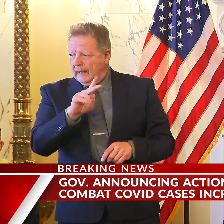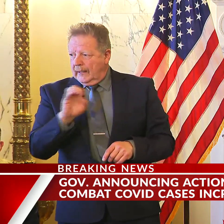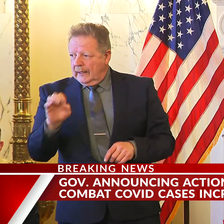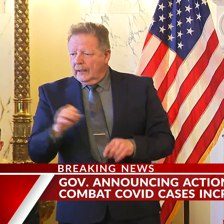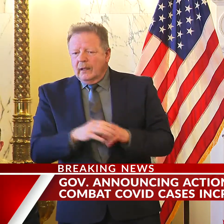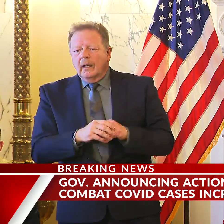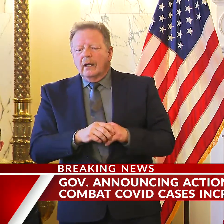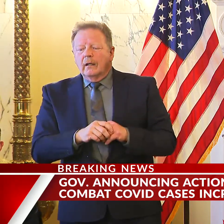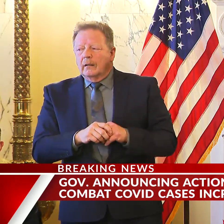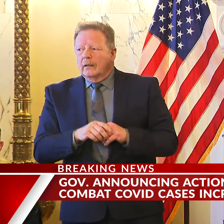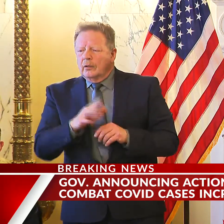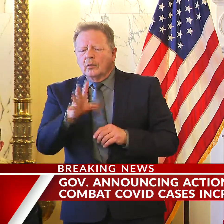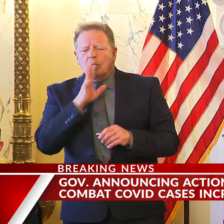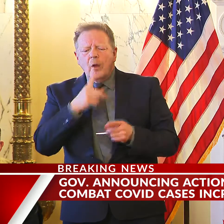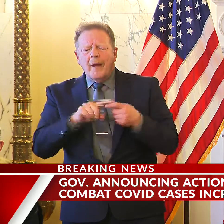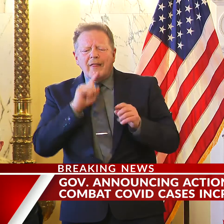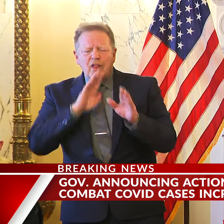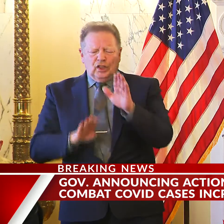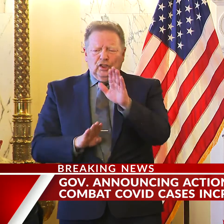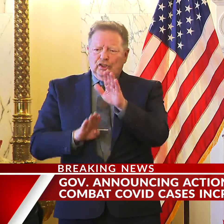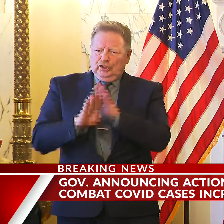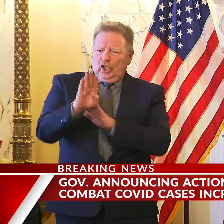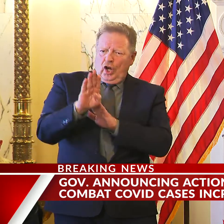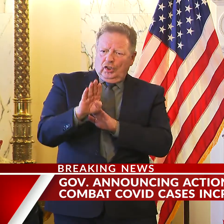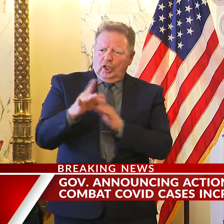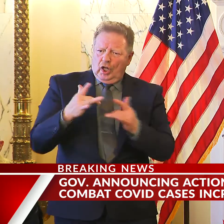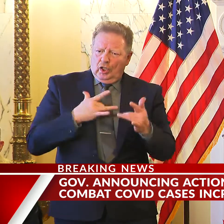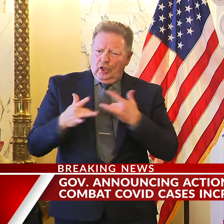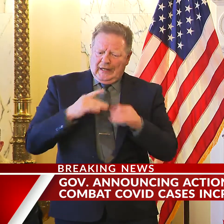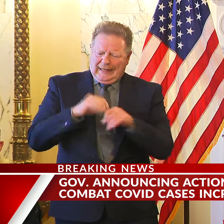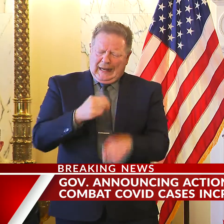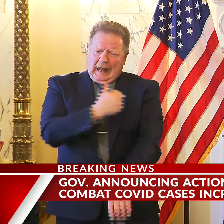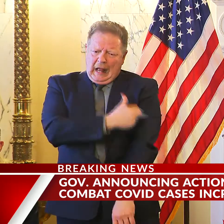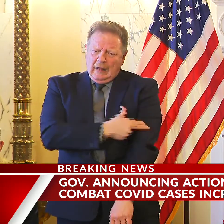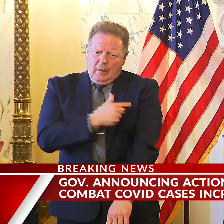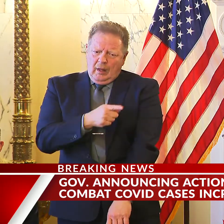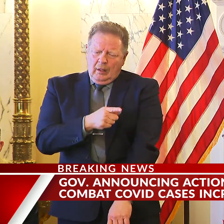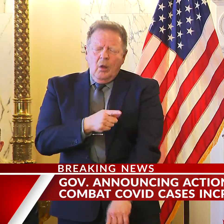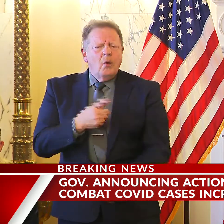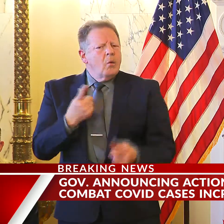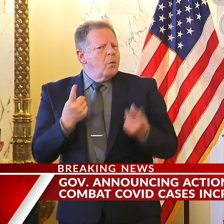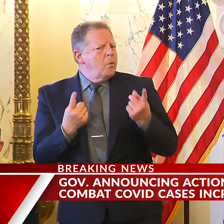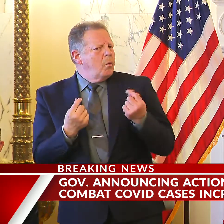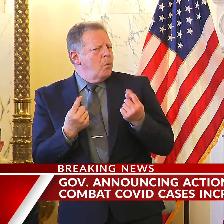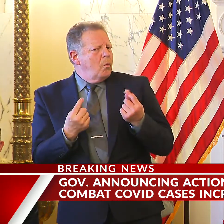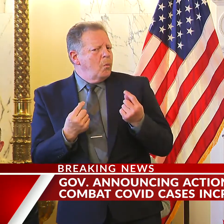2 AN OVER TO YEAH. 2. THIS QUESTION IS FOR GOVERNOR MCKEE AS WELL AS ANY OF OUR HOSPITAL OFFICIALS ON